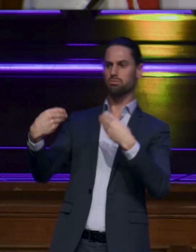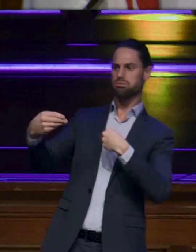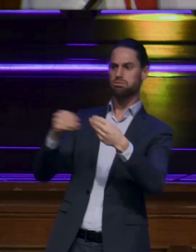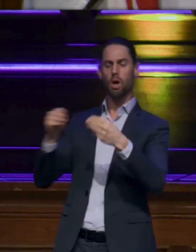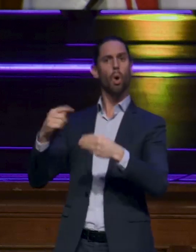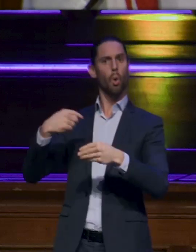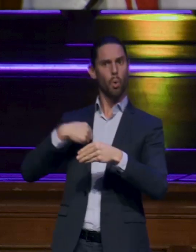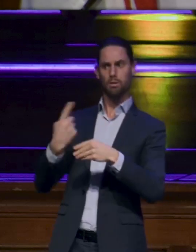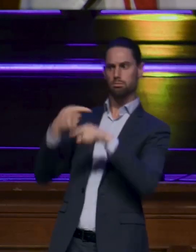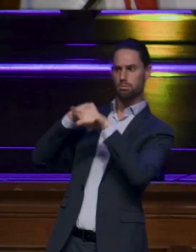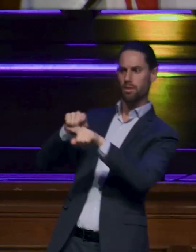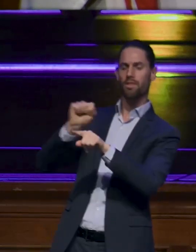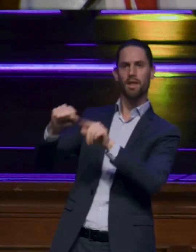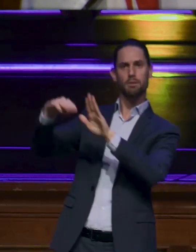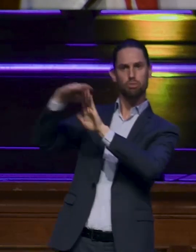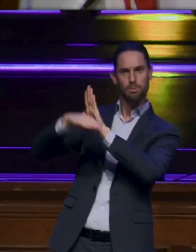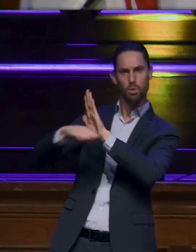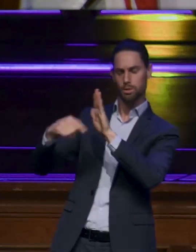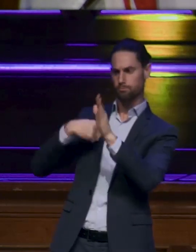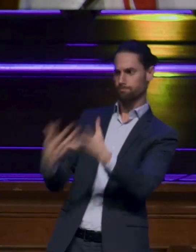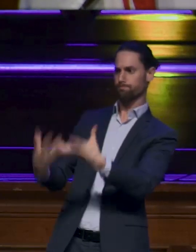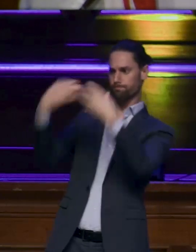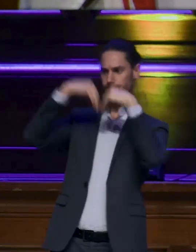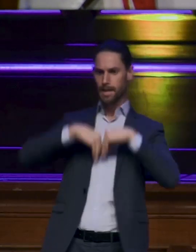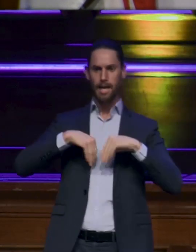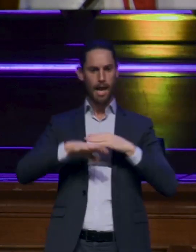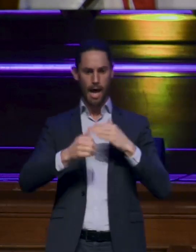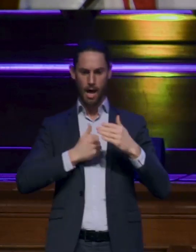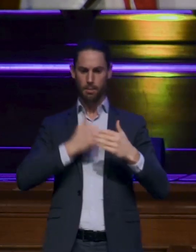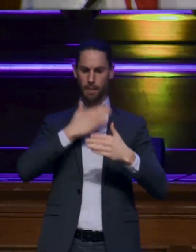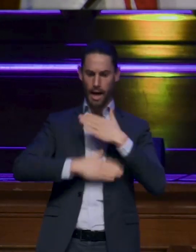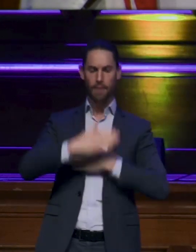principles and demonstrating that in the relationship that we have so we're we're